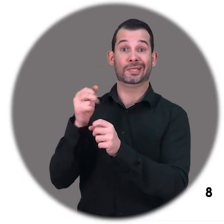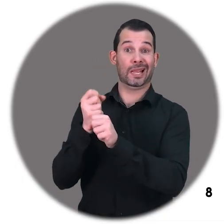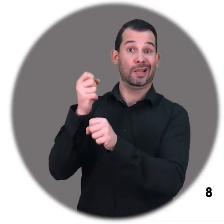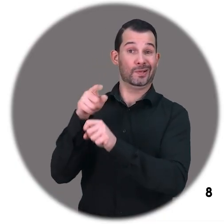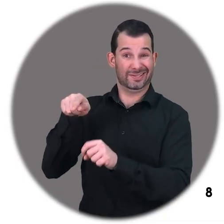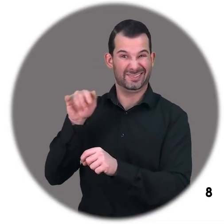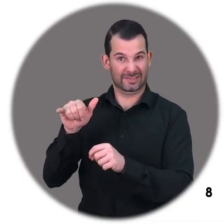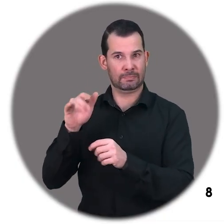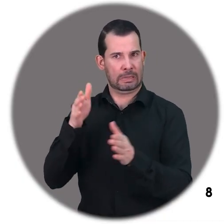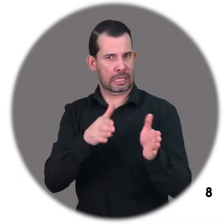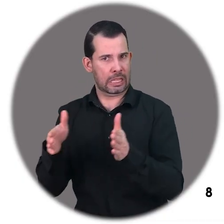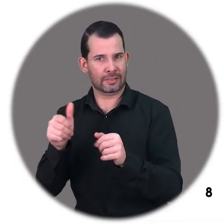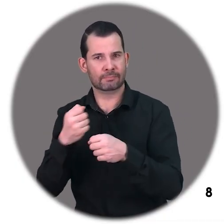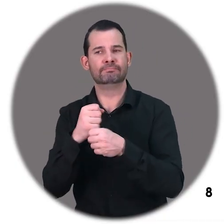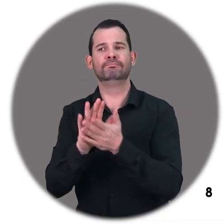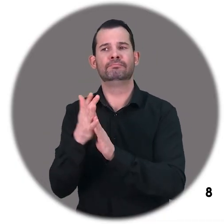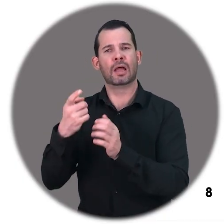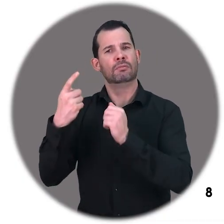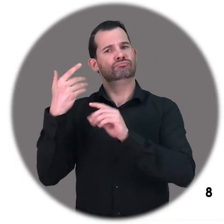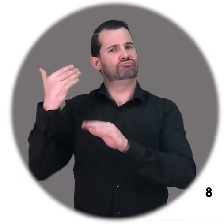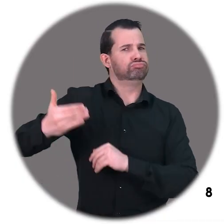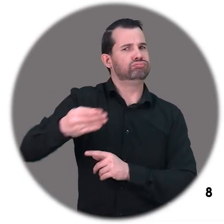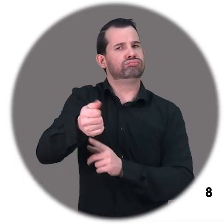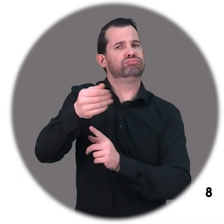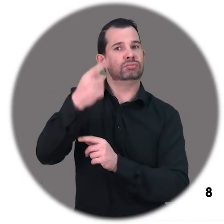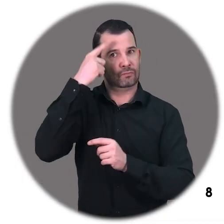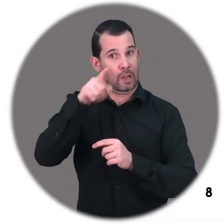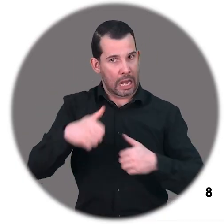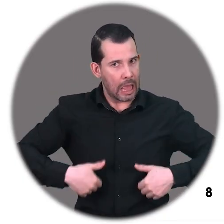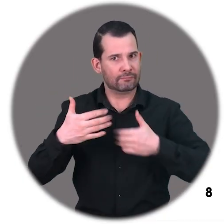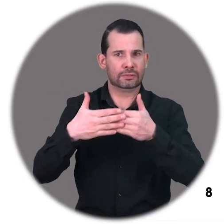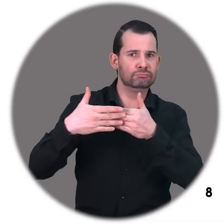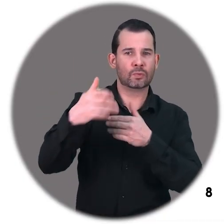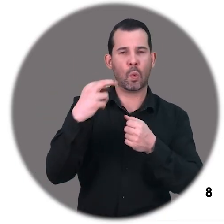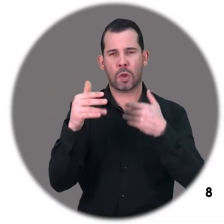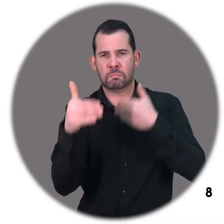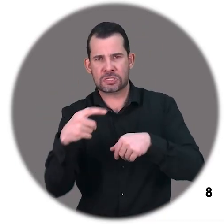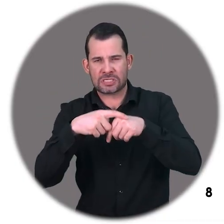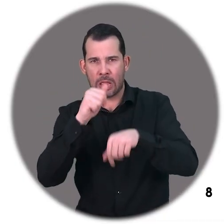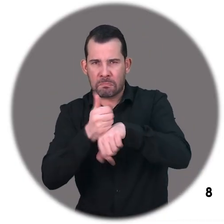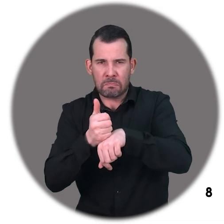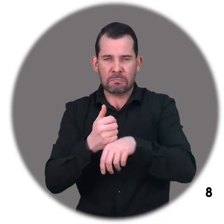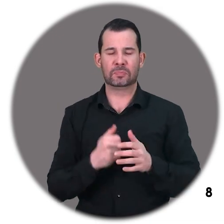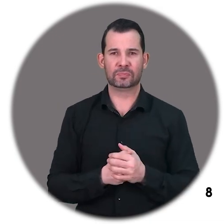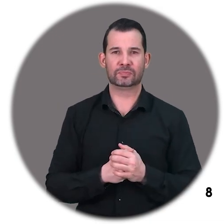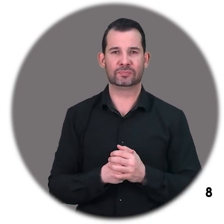An annuity is a plan that makes regular payments to you for life or for a specified period.